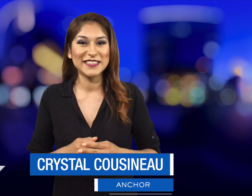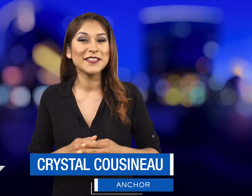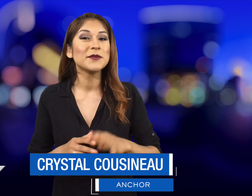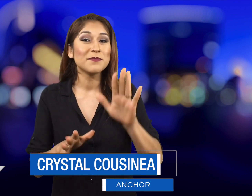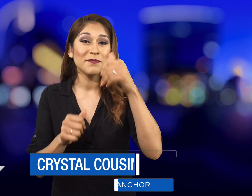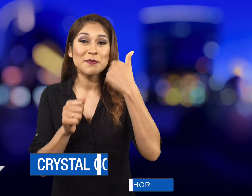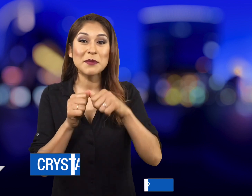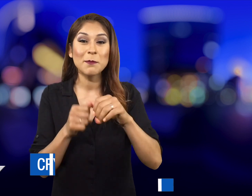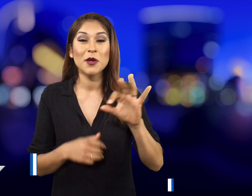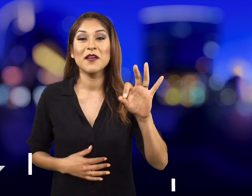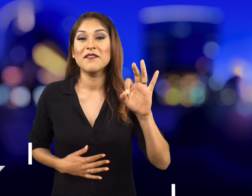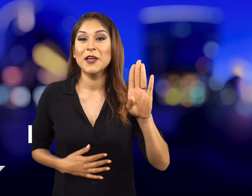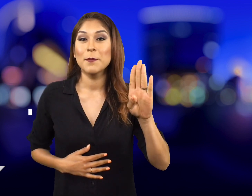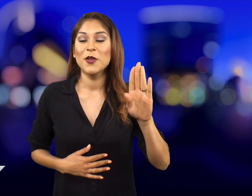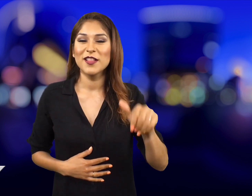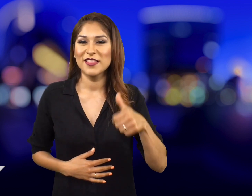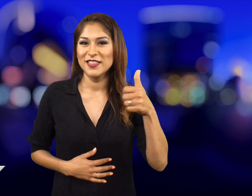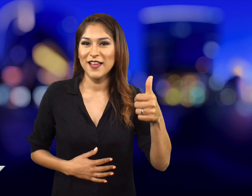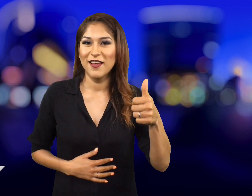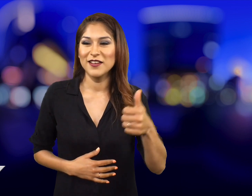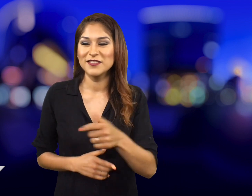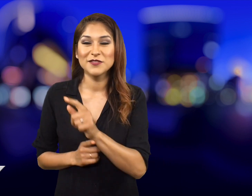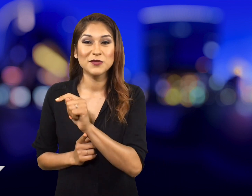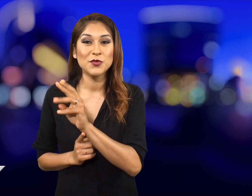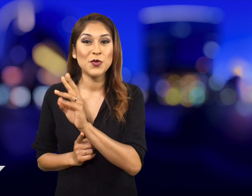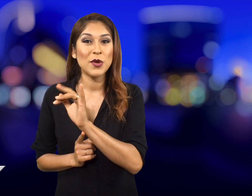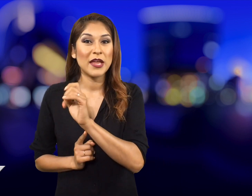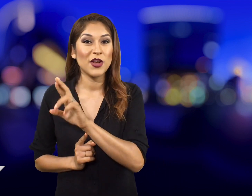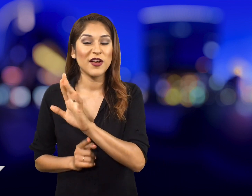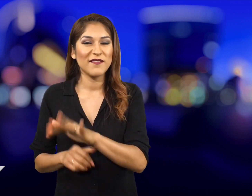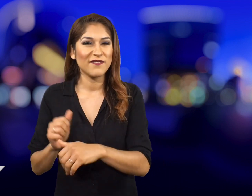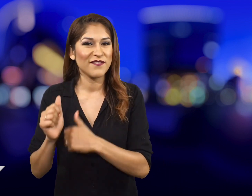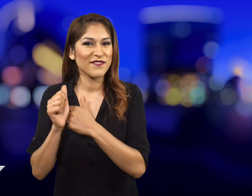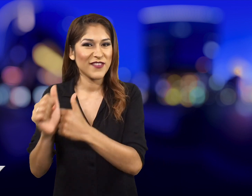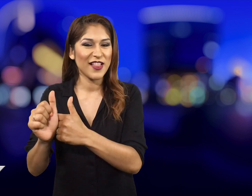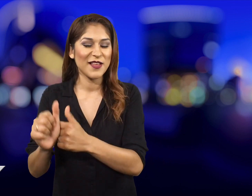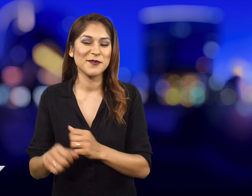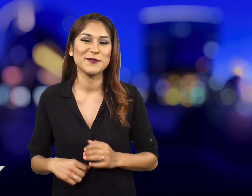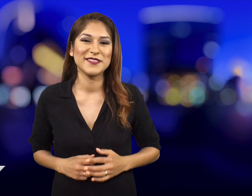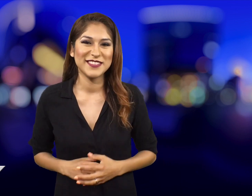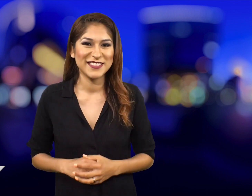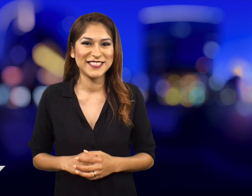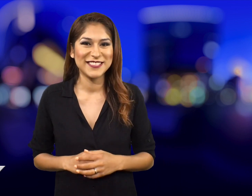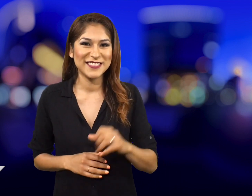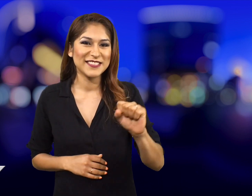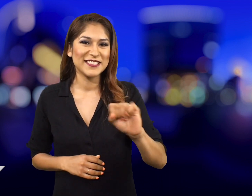Remember to like us on Facebook and follow us on Twitter.